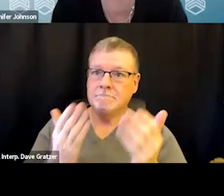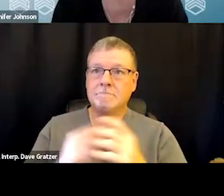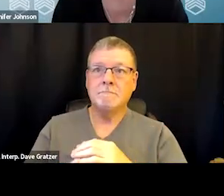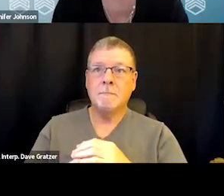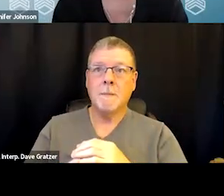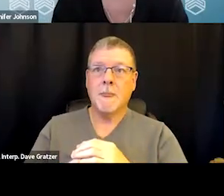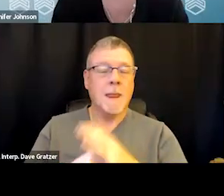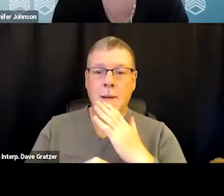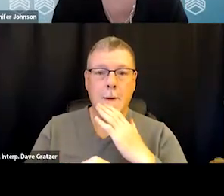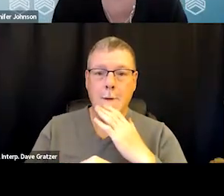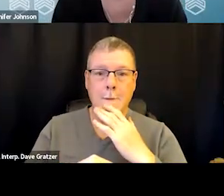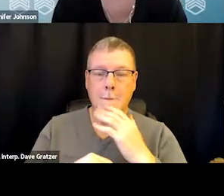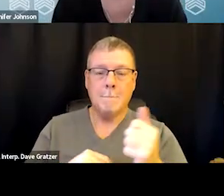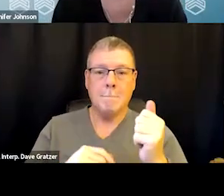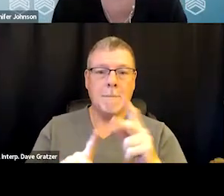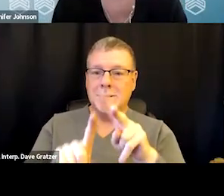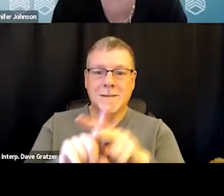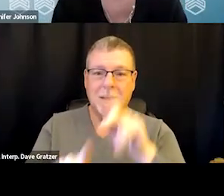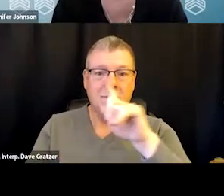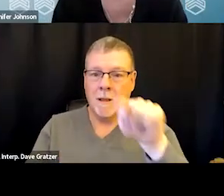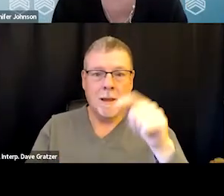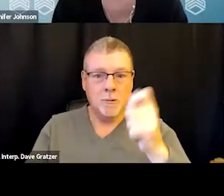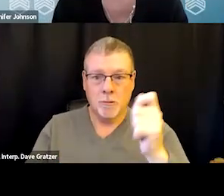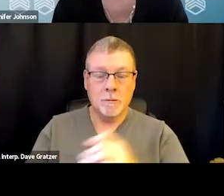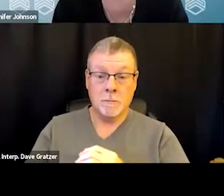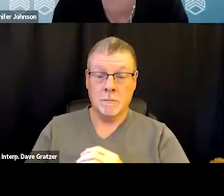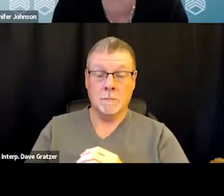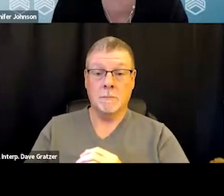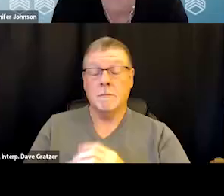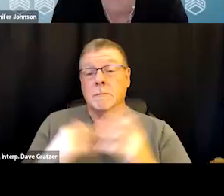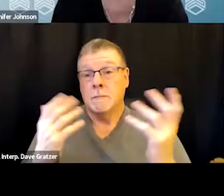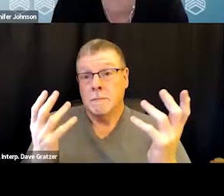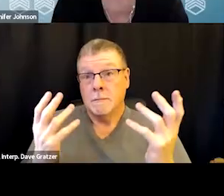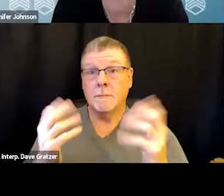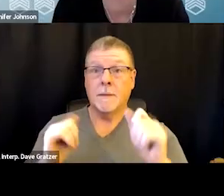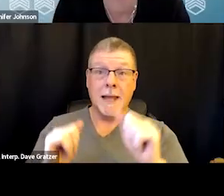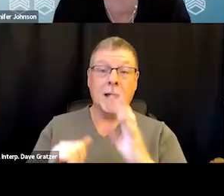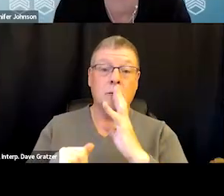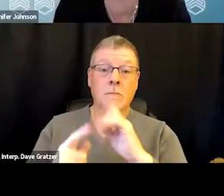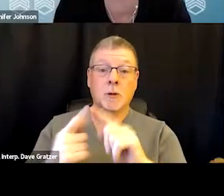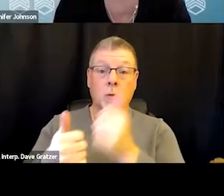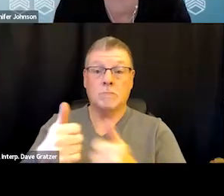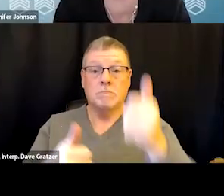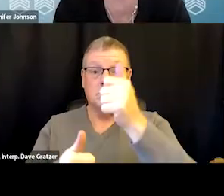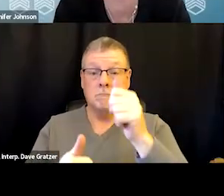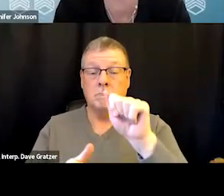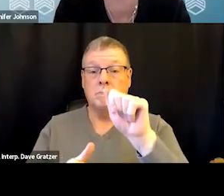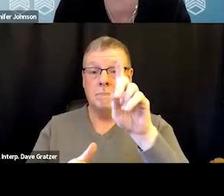not the best assignment for that judge. Um, you may want to speak with an administrative judge, uh, in that